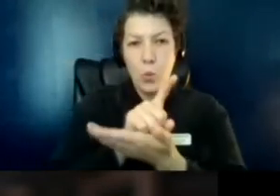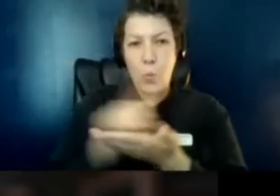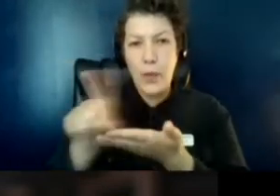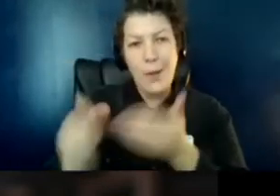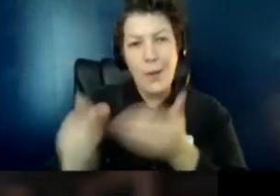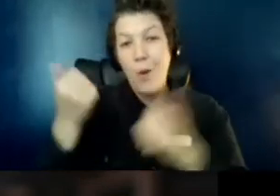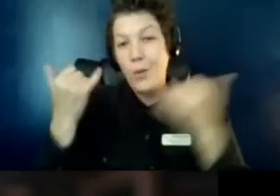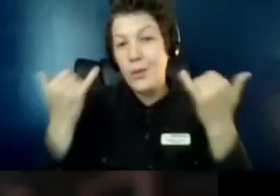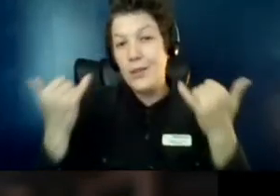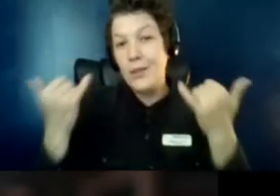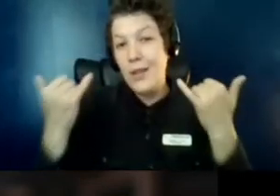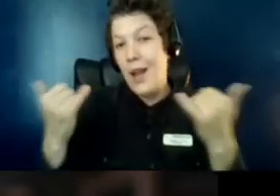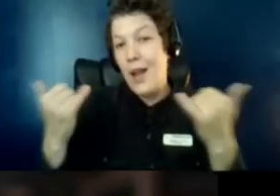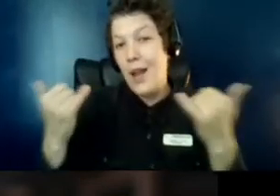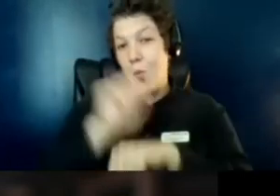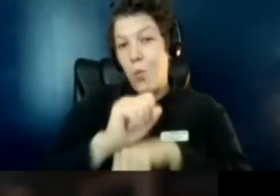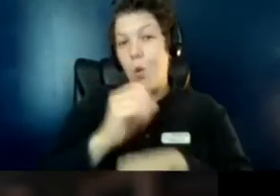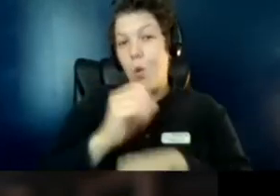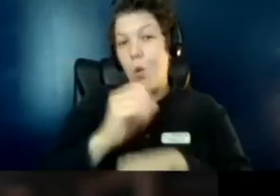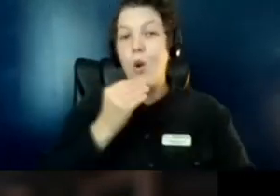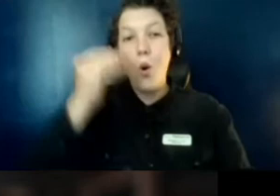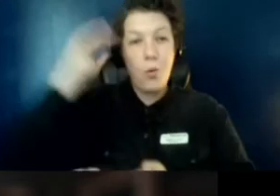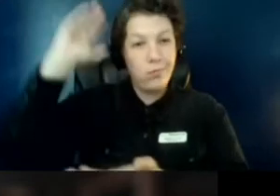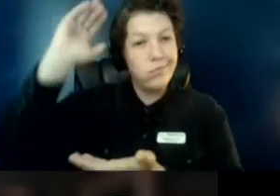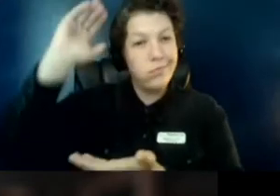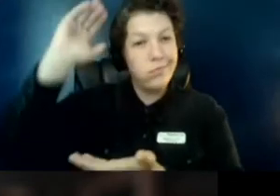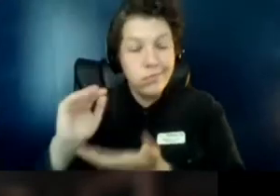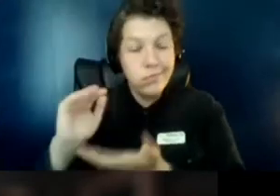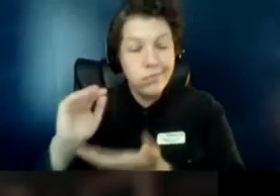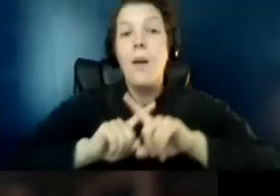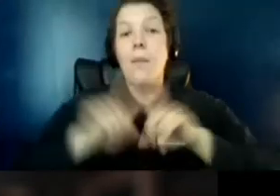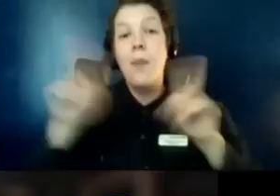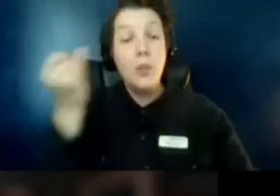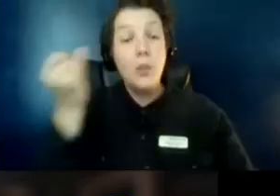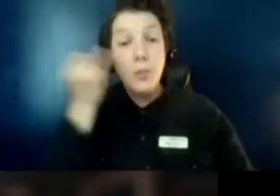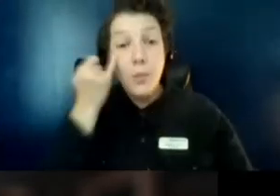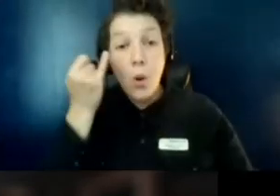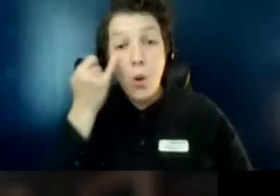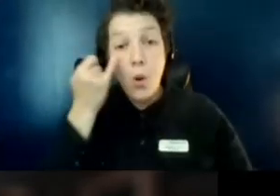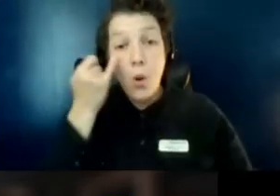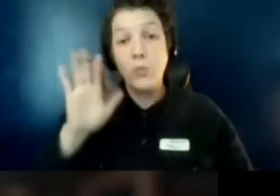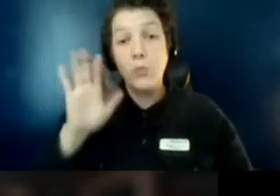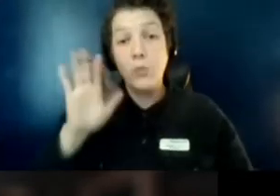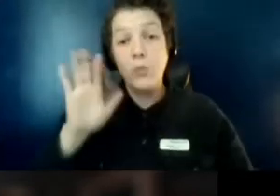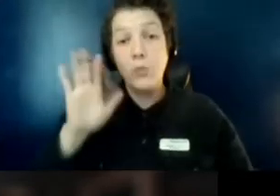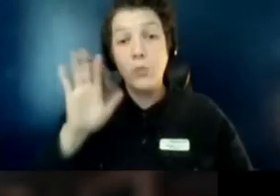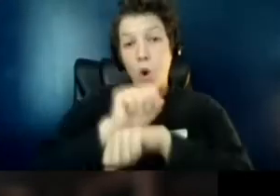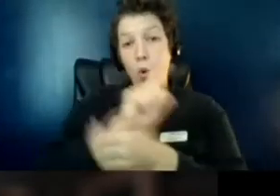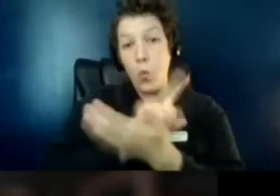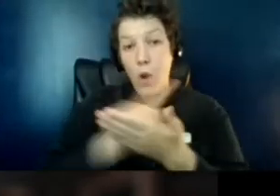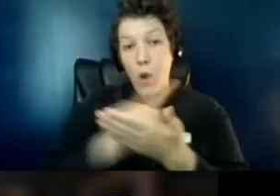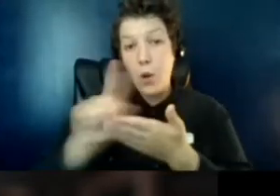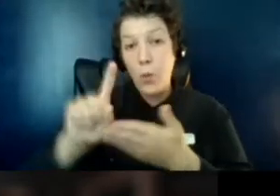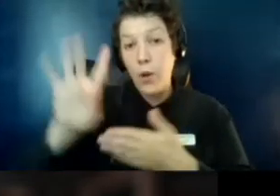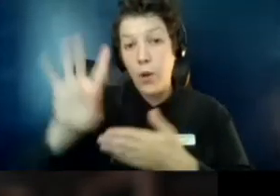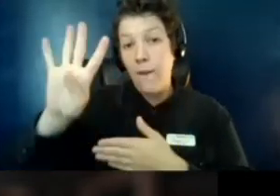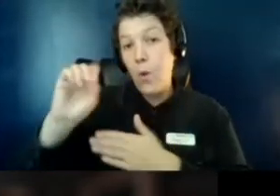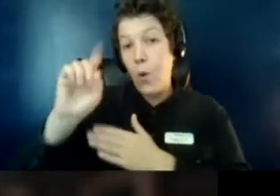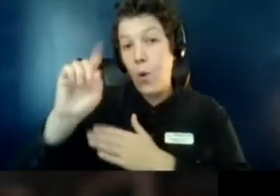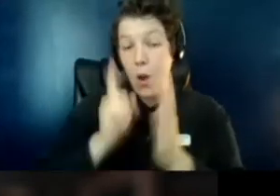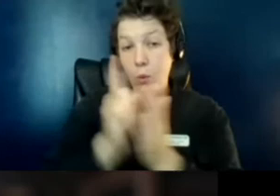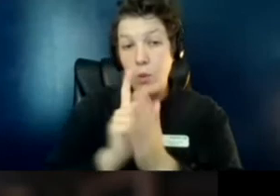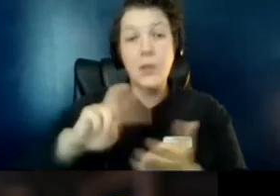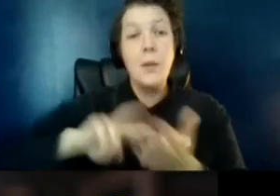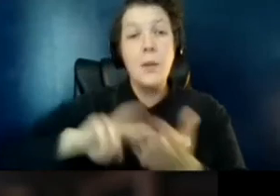Let's say everybody works a 40‑hour week. Six weeks is 240 hours. We're talking about